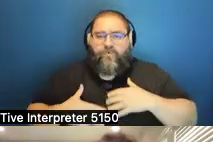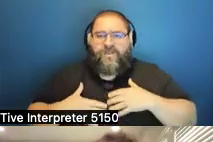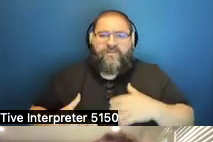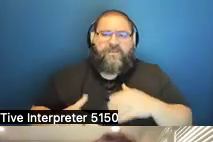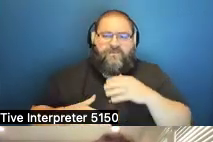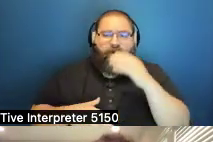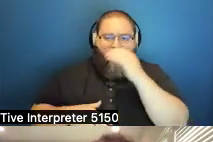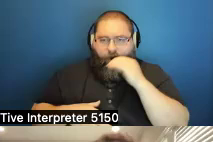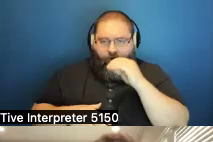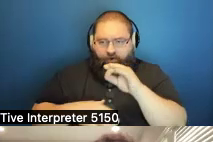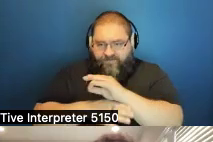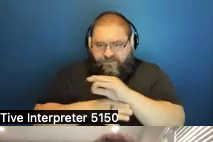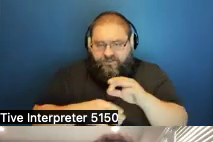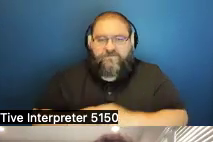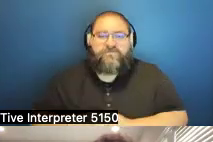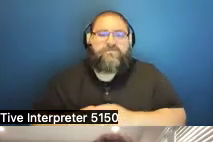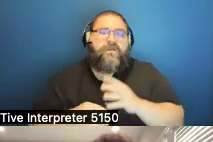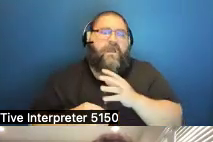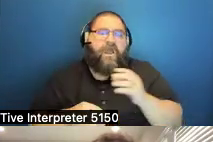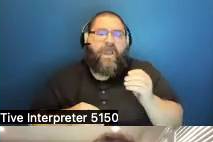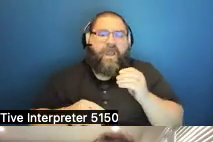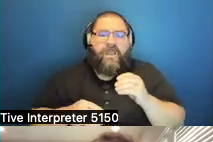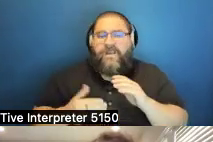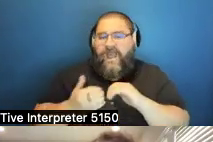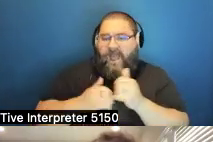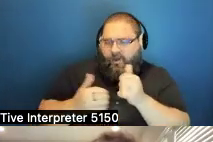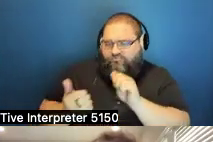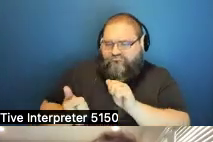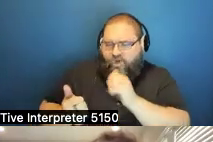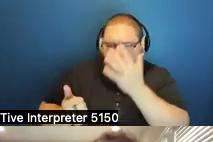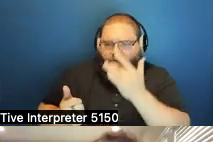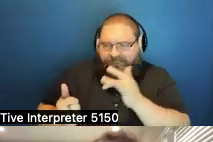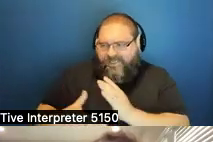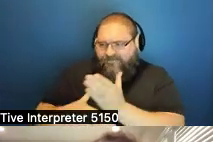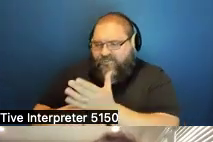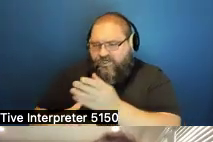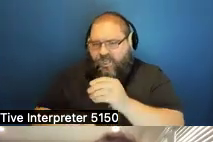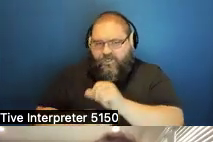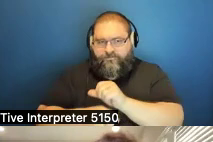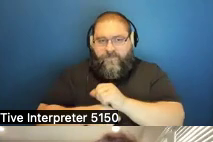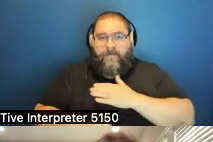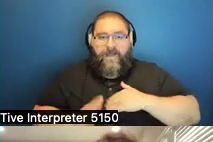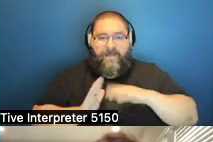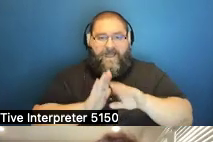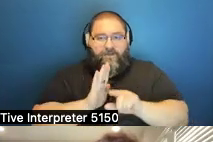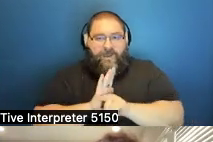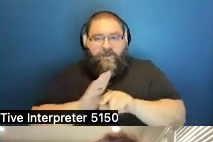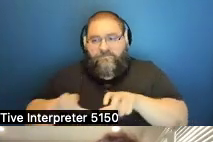wellness through early intervention and agrees on. 19:34:10 My background in massage therapy allows